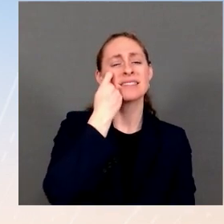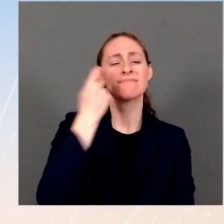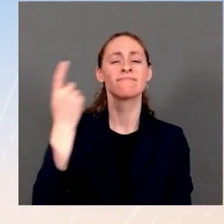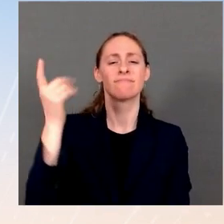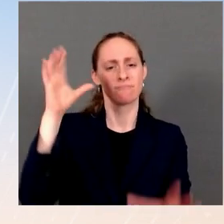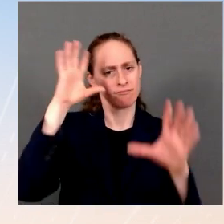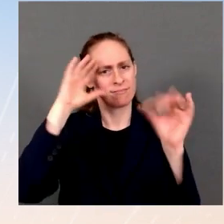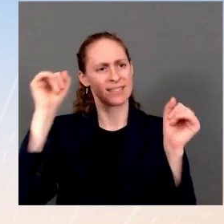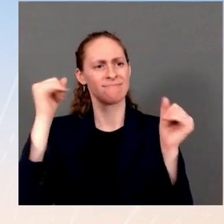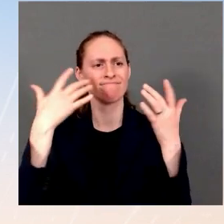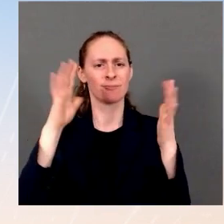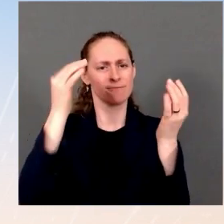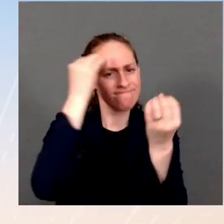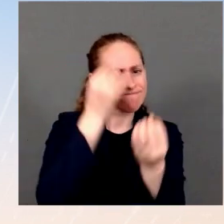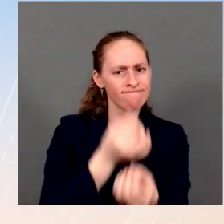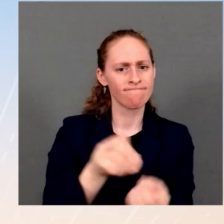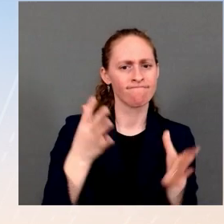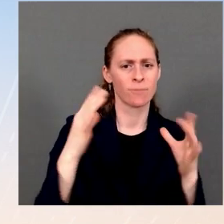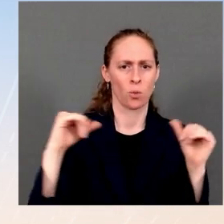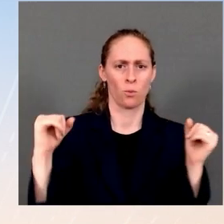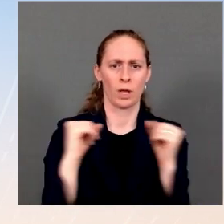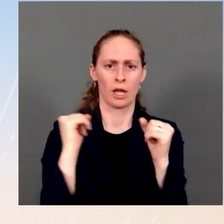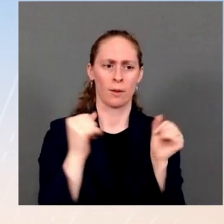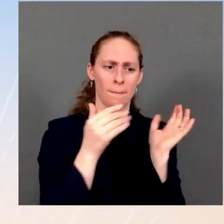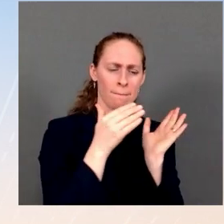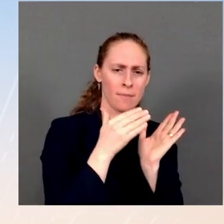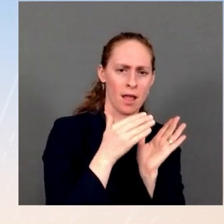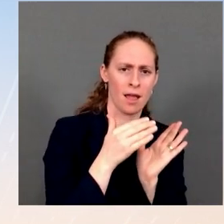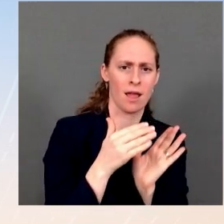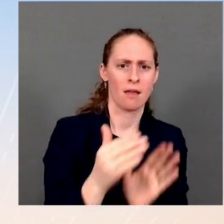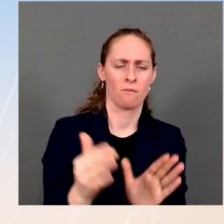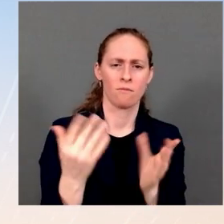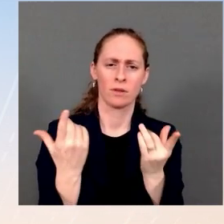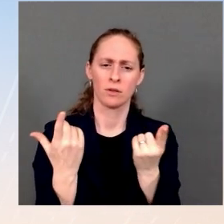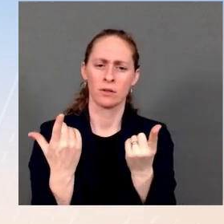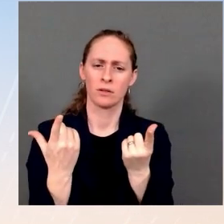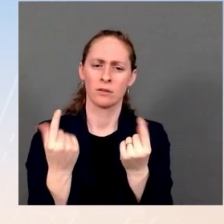the 12 tools –additional tools -- to build on what's working to make sure that we offer it.